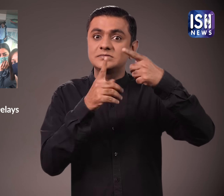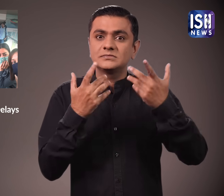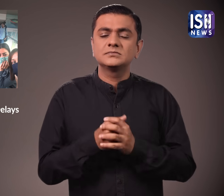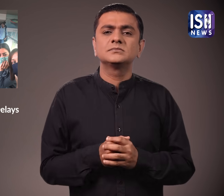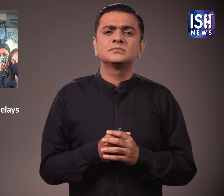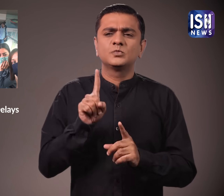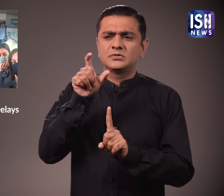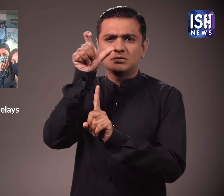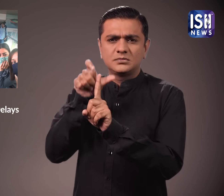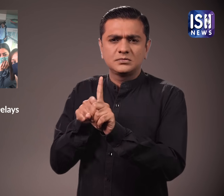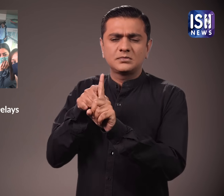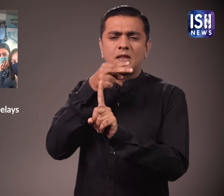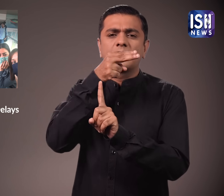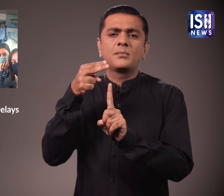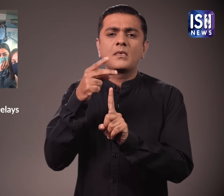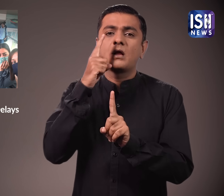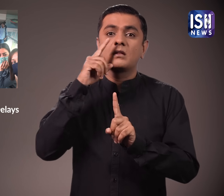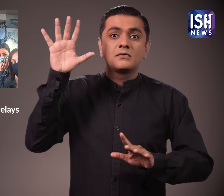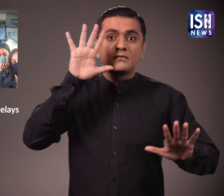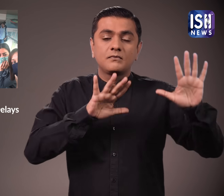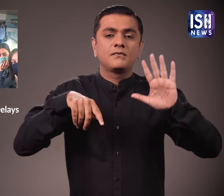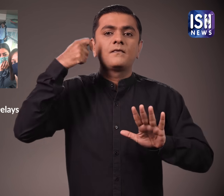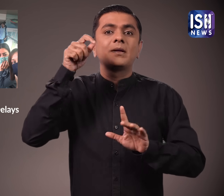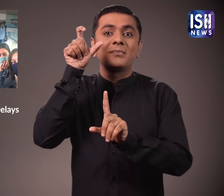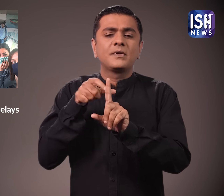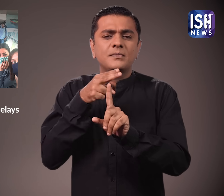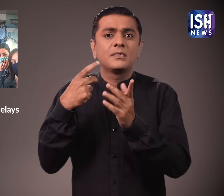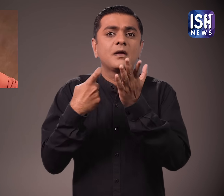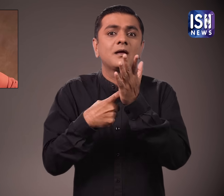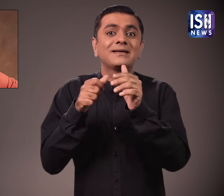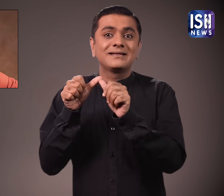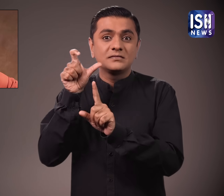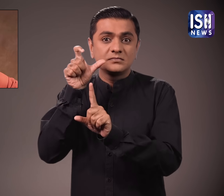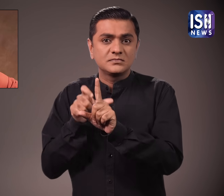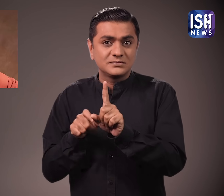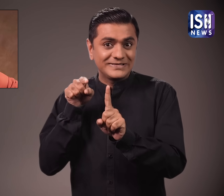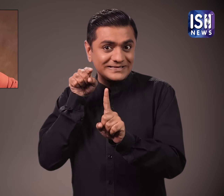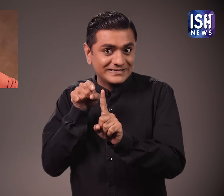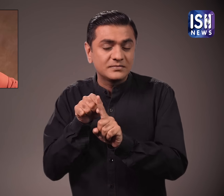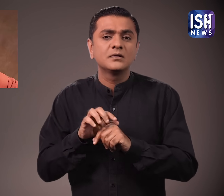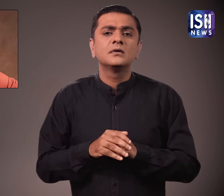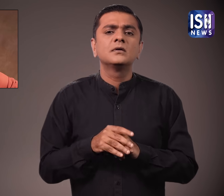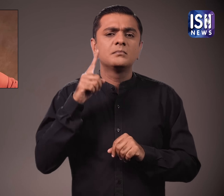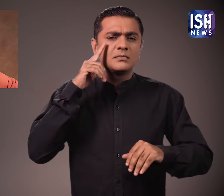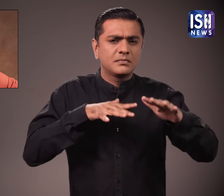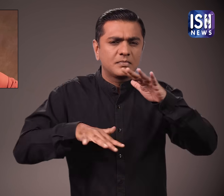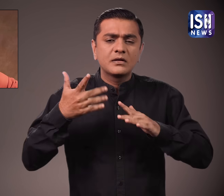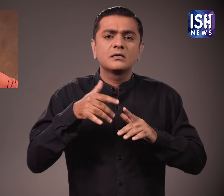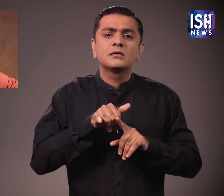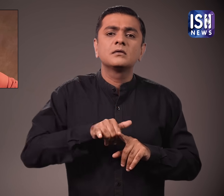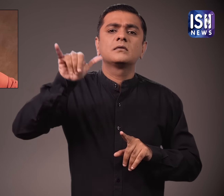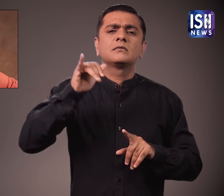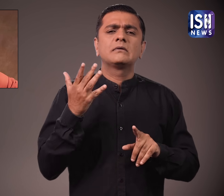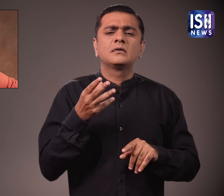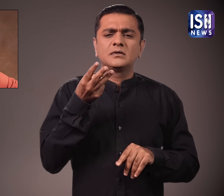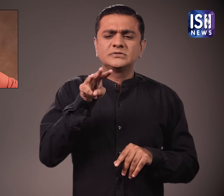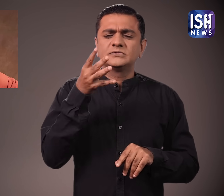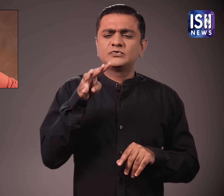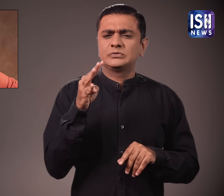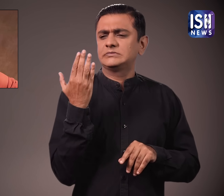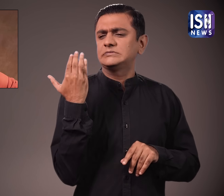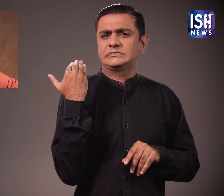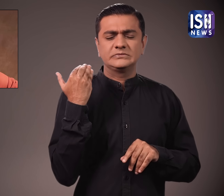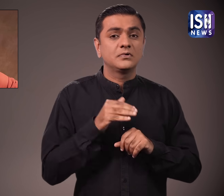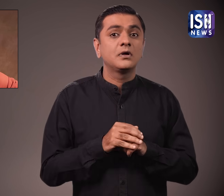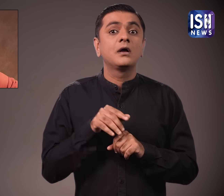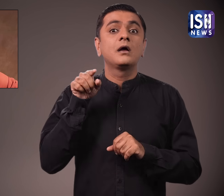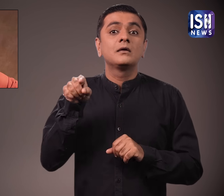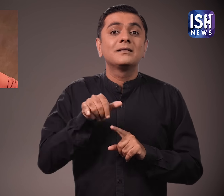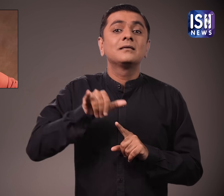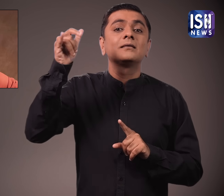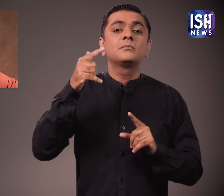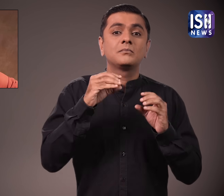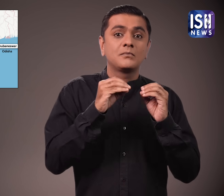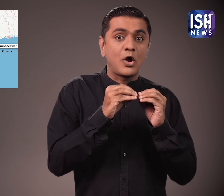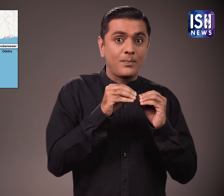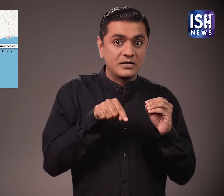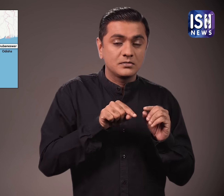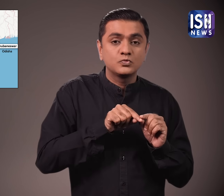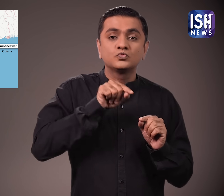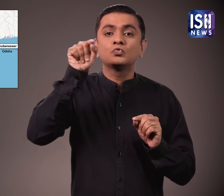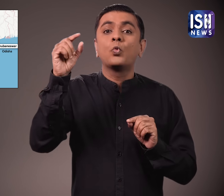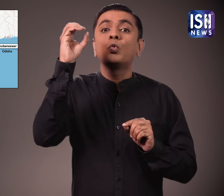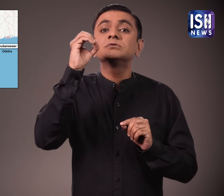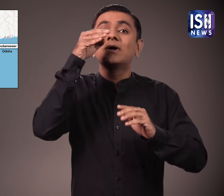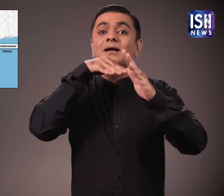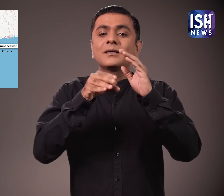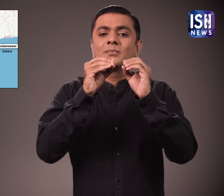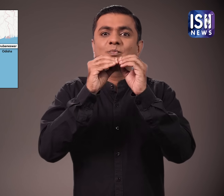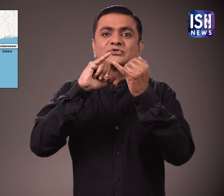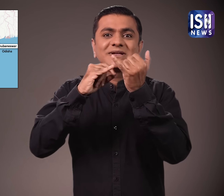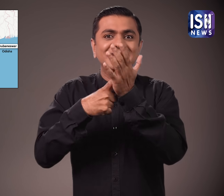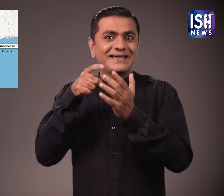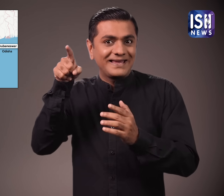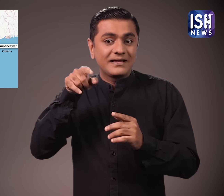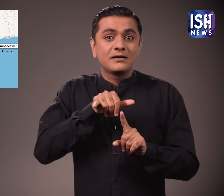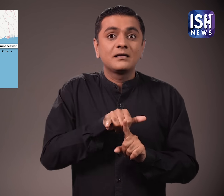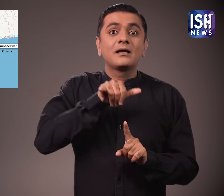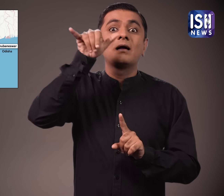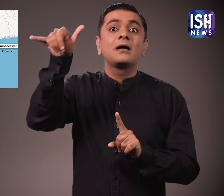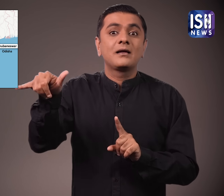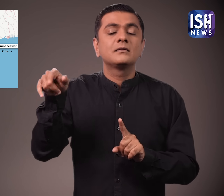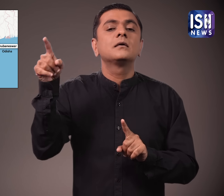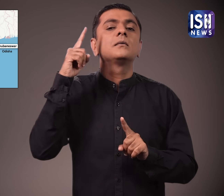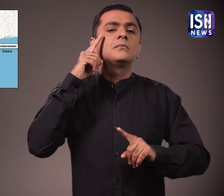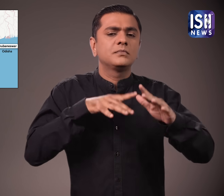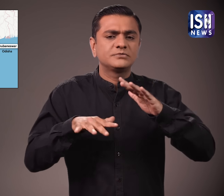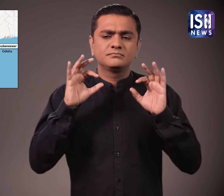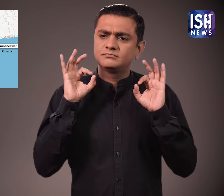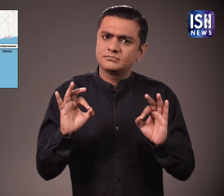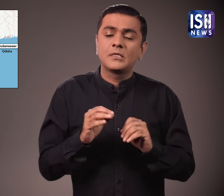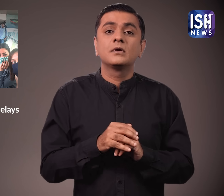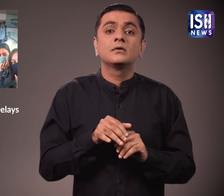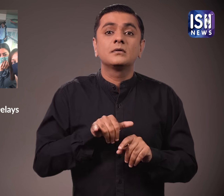1. About 3 - 4 days back, Bollywood actress Radhika Apte, was flying from Mumbai to Bhubaneswar in Odisha.